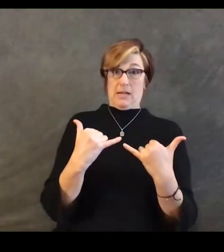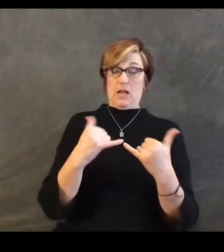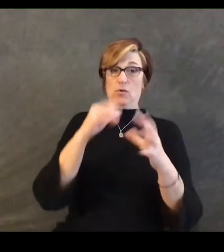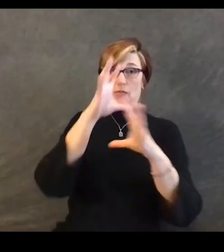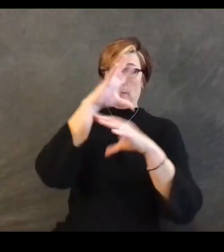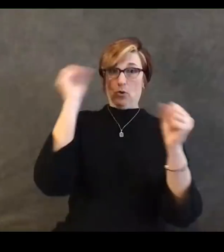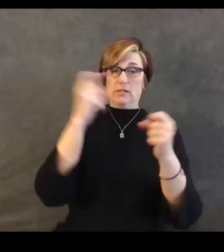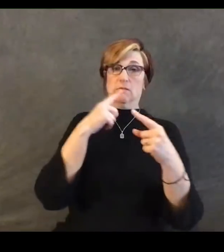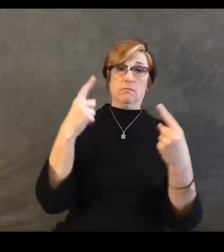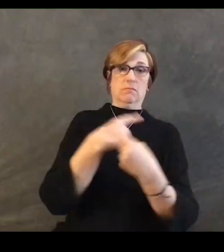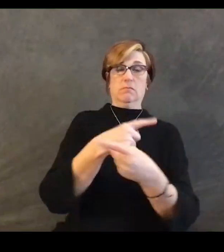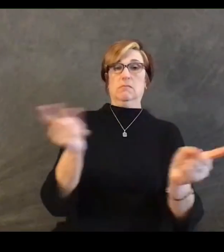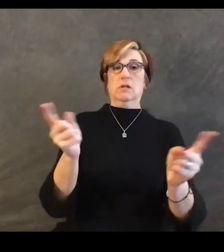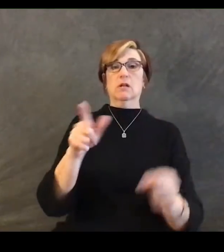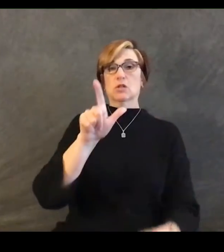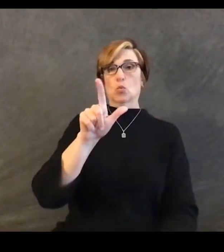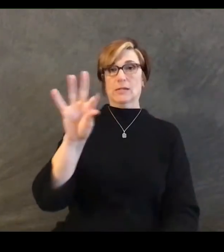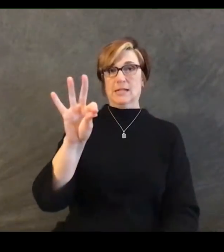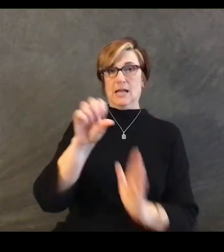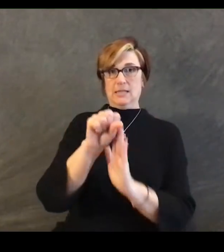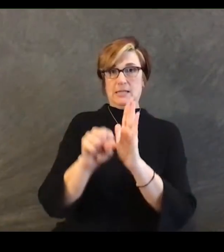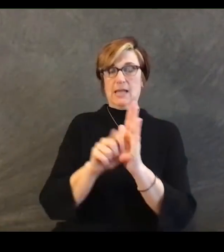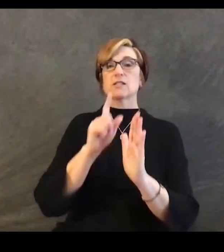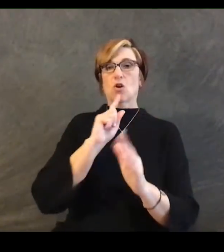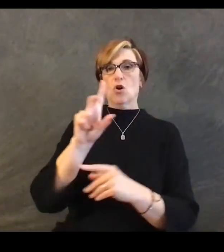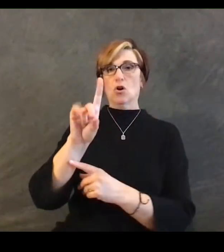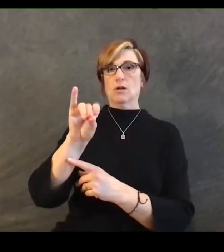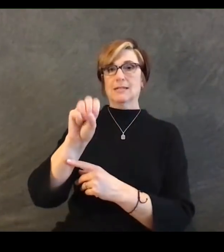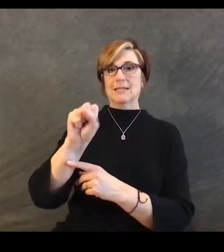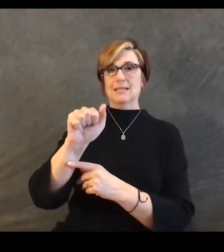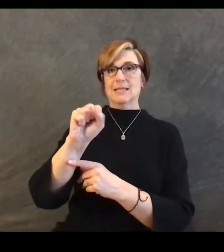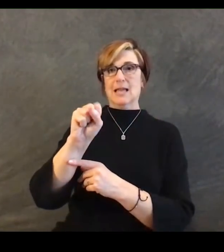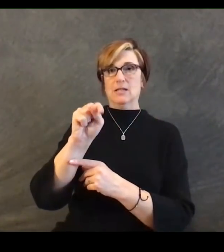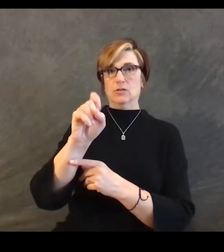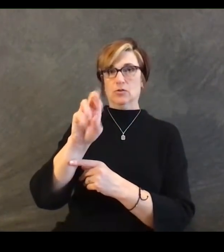declarations and authorized at 10 different states to use full federal